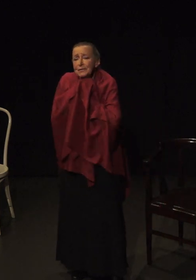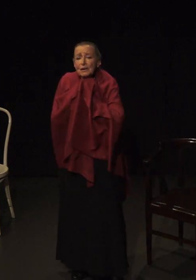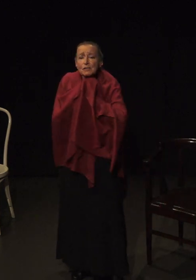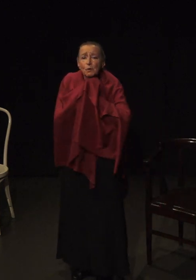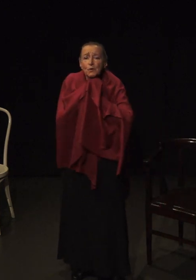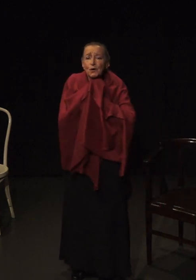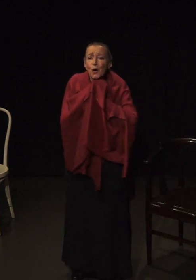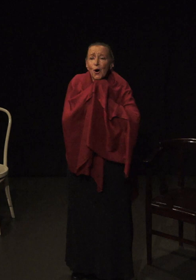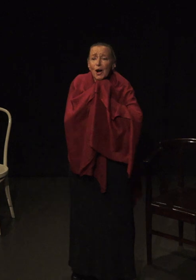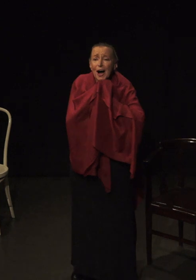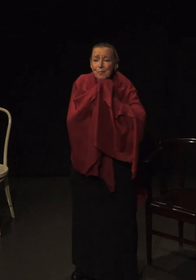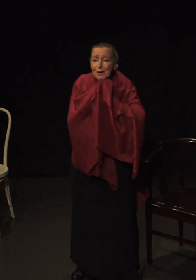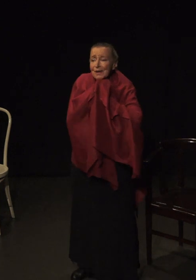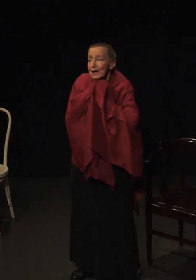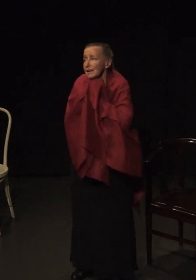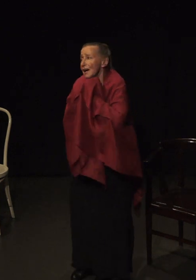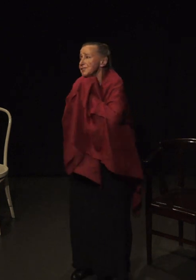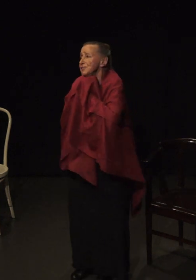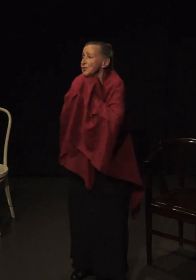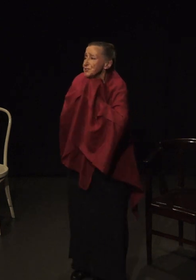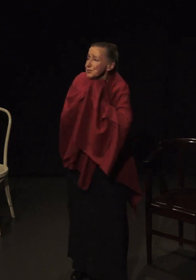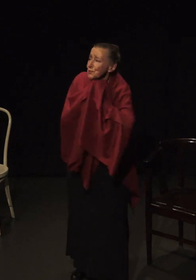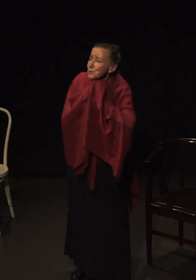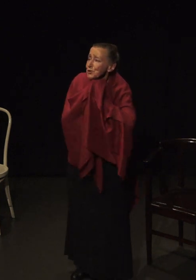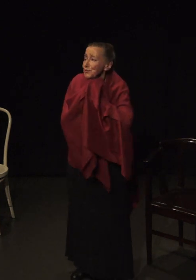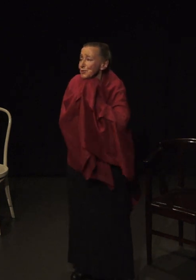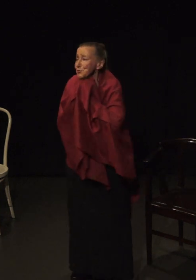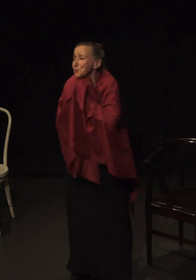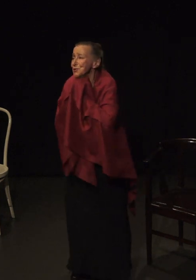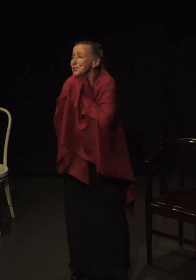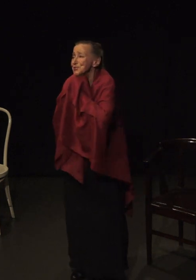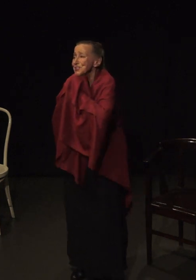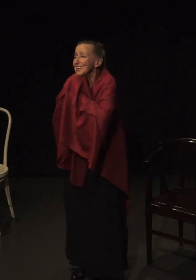'Love' - let me hear you say it once again!